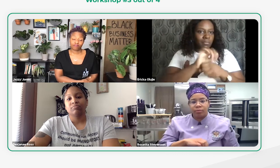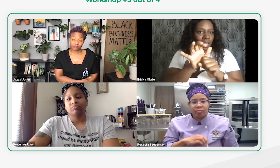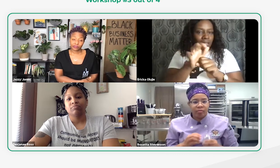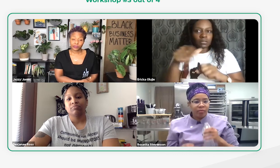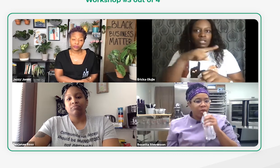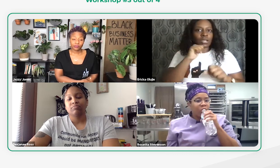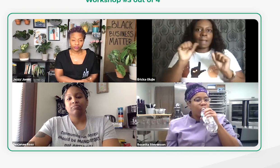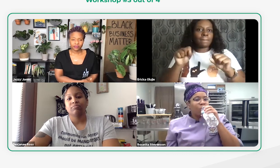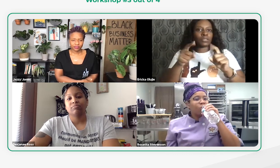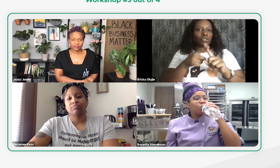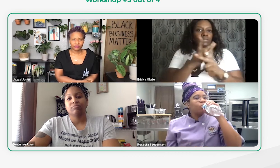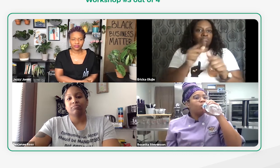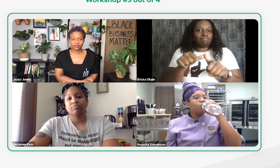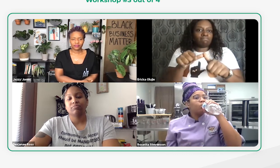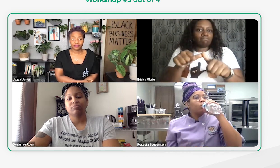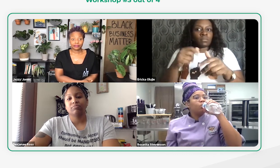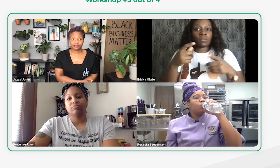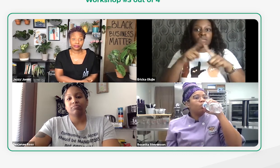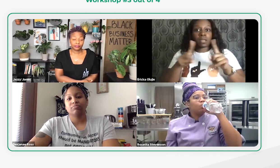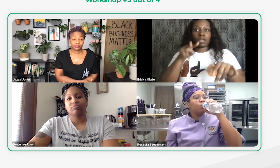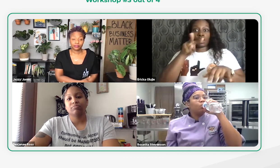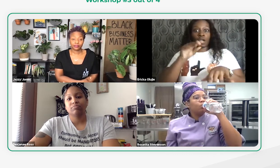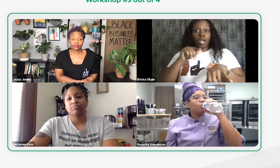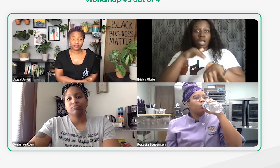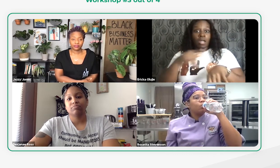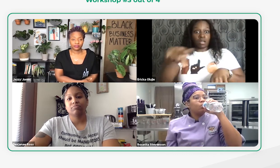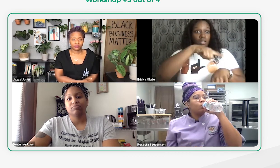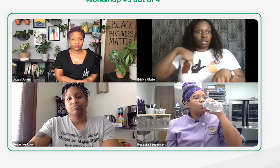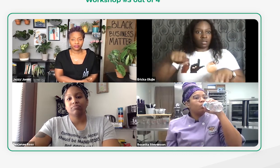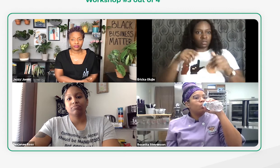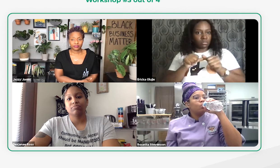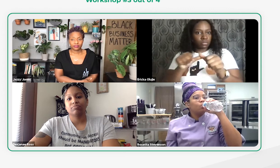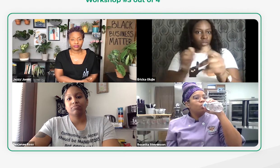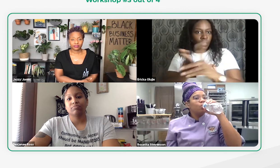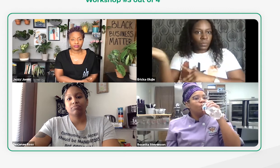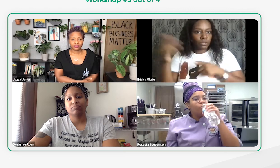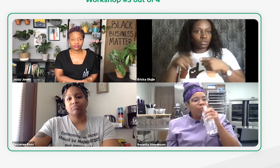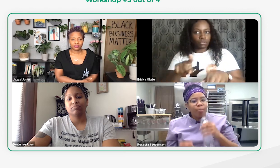because of the pandemic. They were able to sustain themselves. Looking at all of us